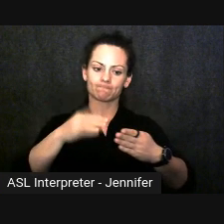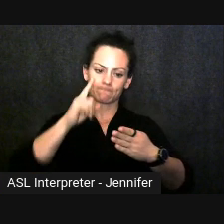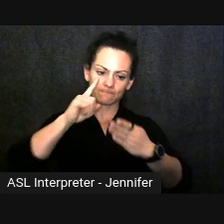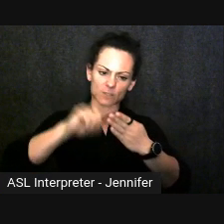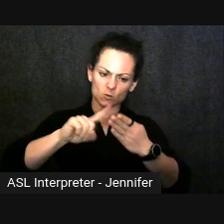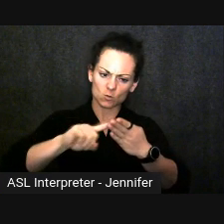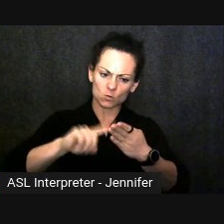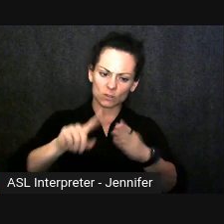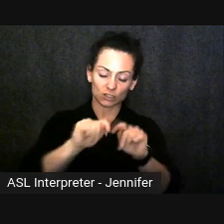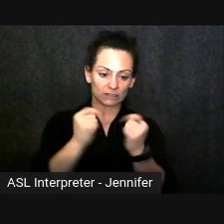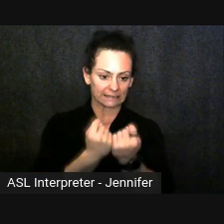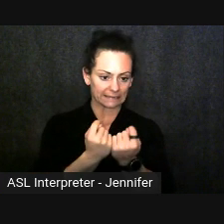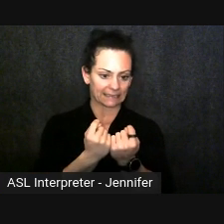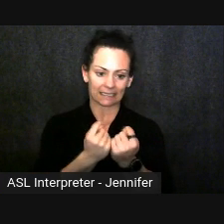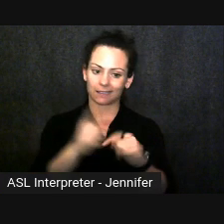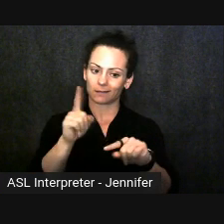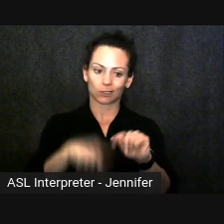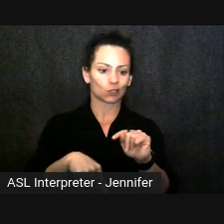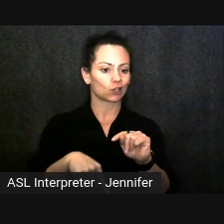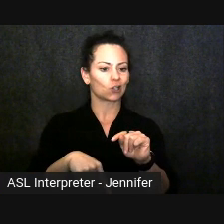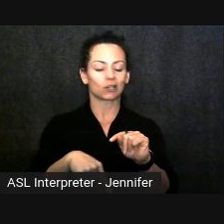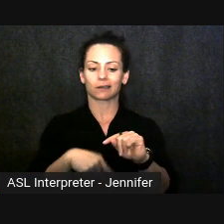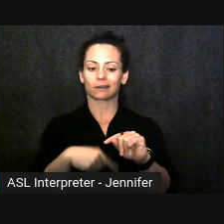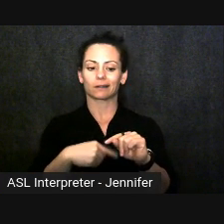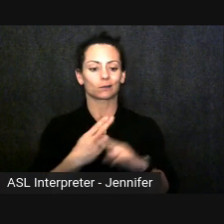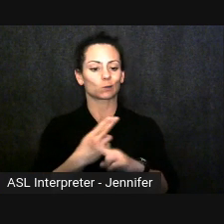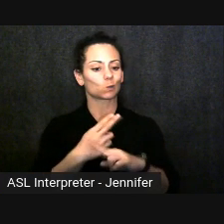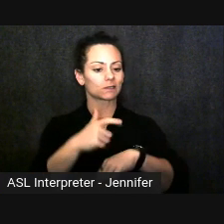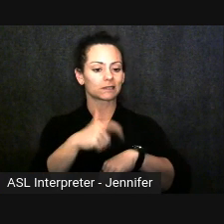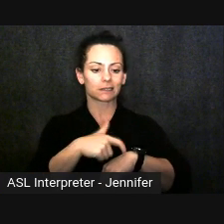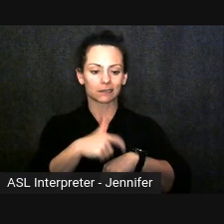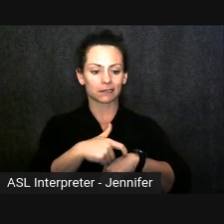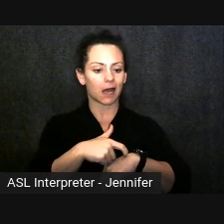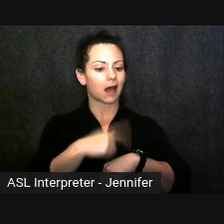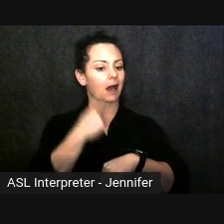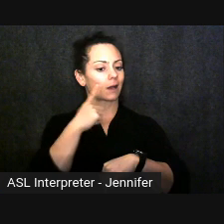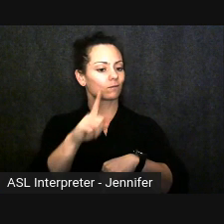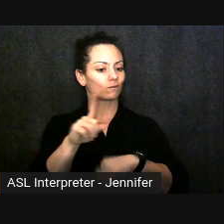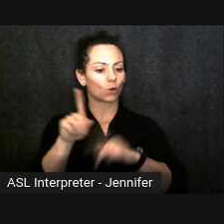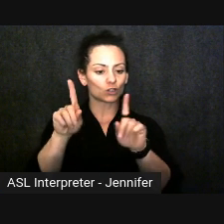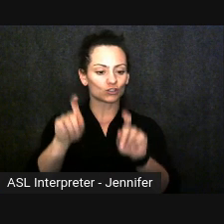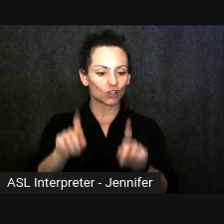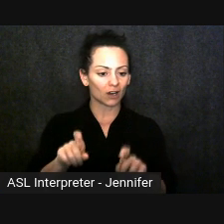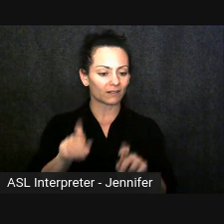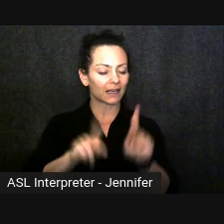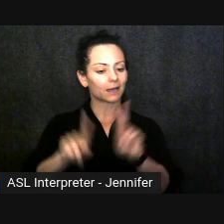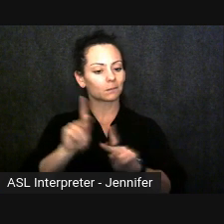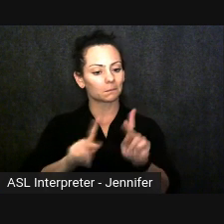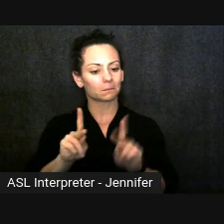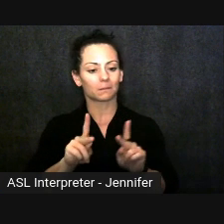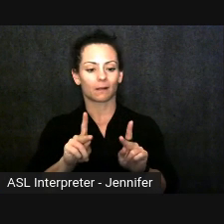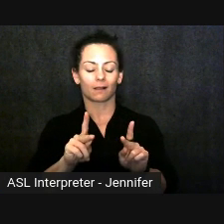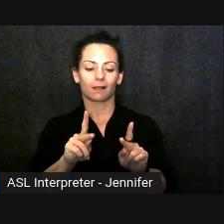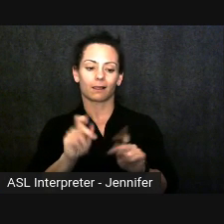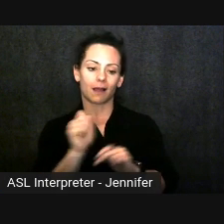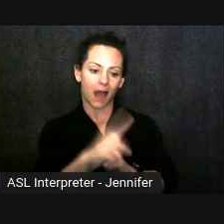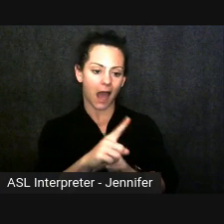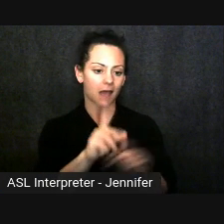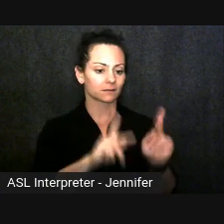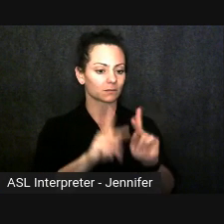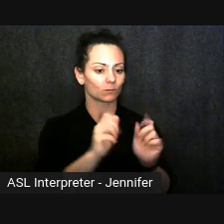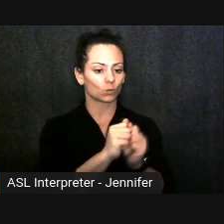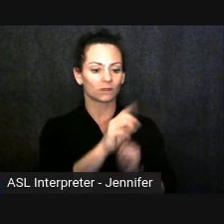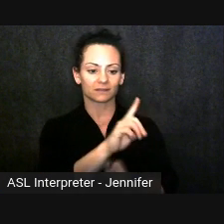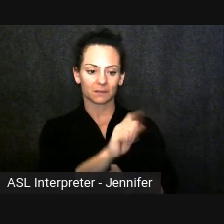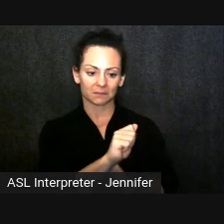to take the time and find the people for this initial accessibility audit.